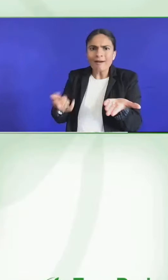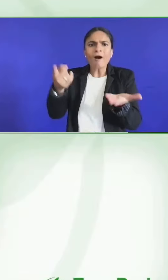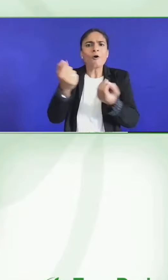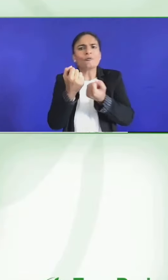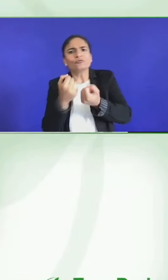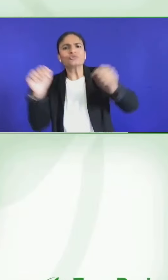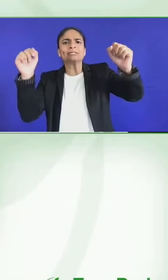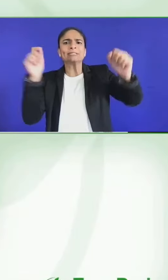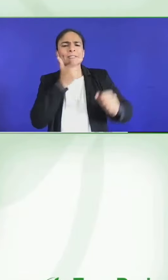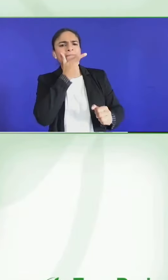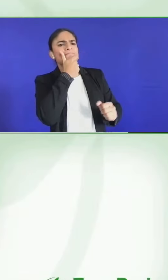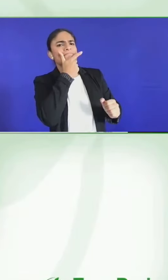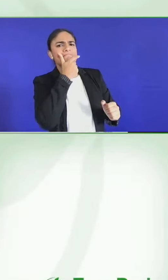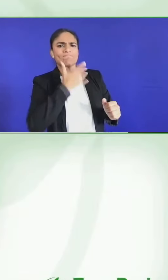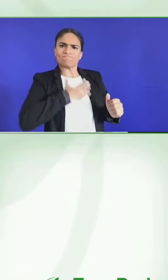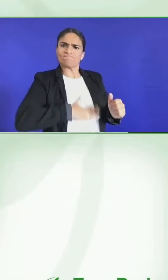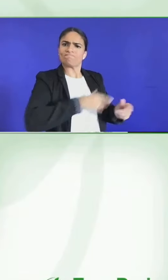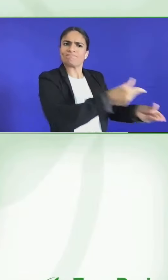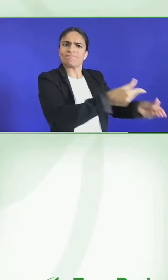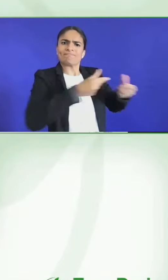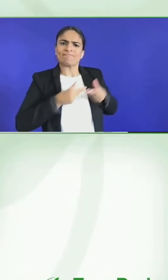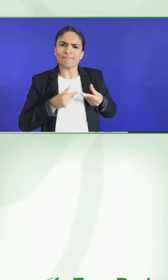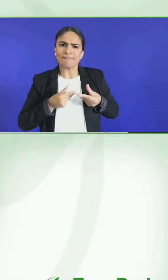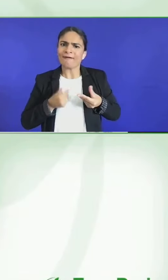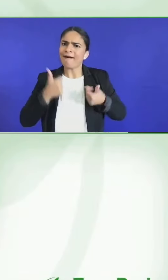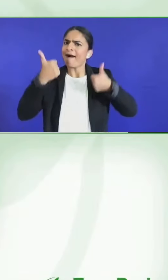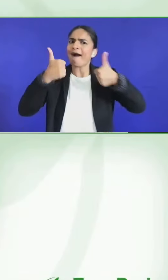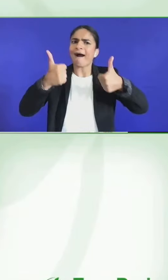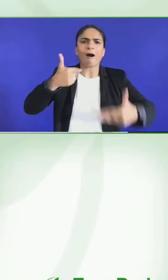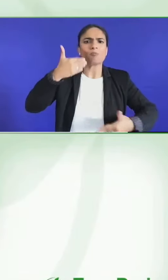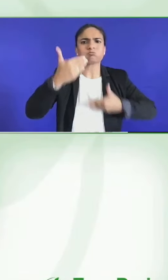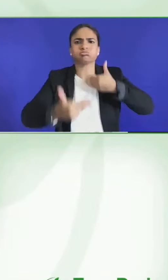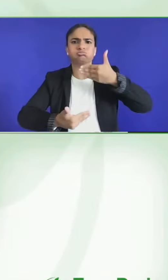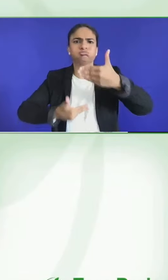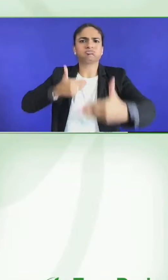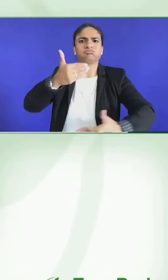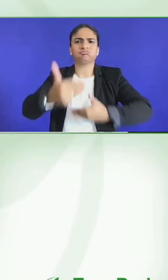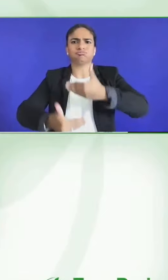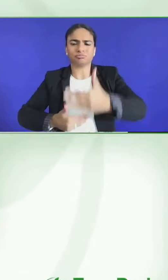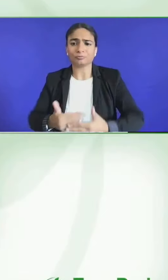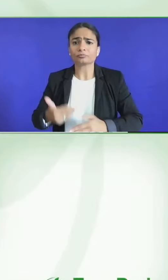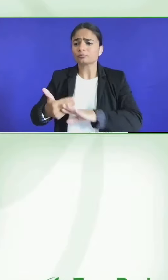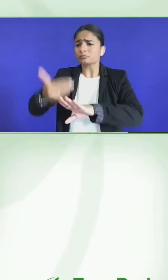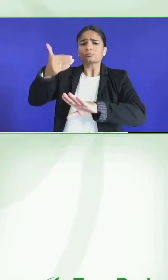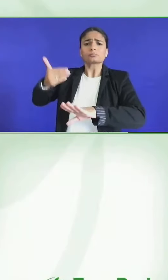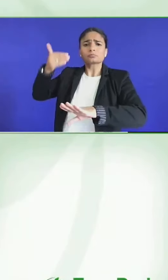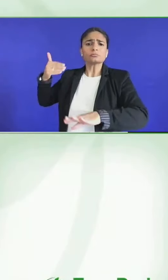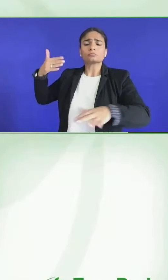all kinds of services to our users that we do not deliver and becoming for the other parts.